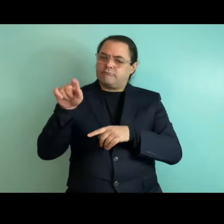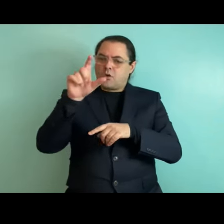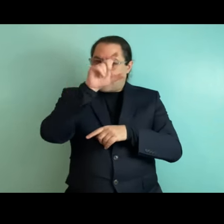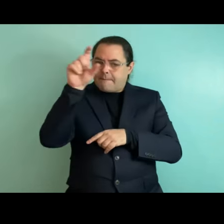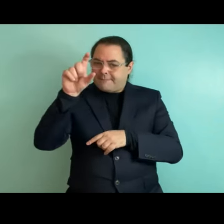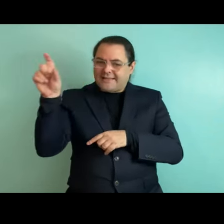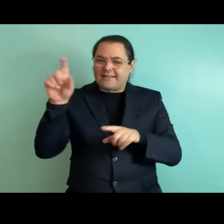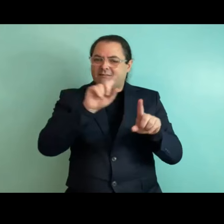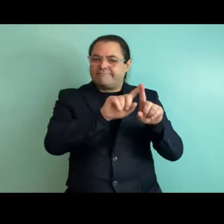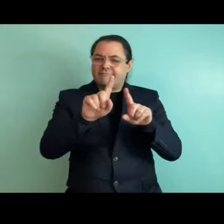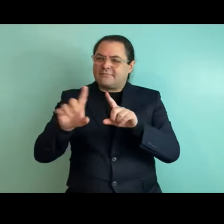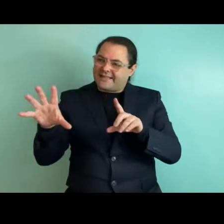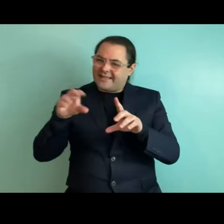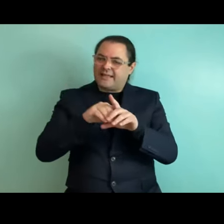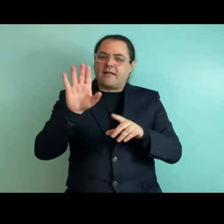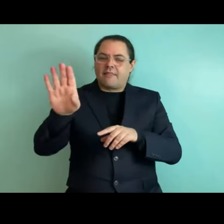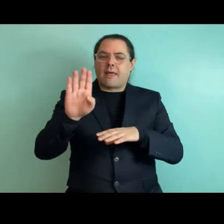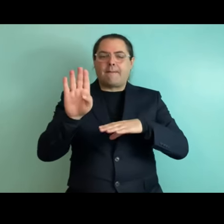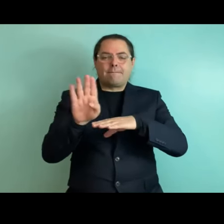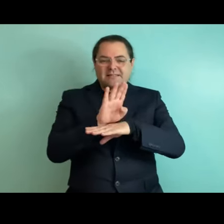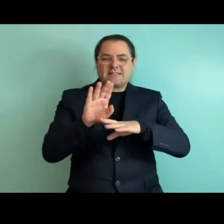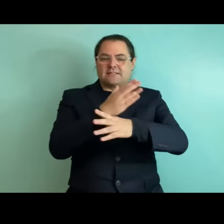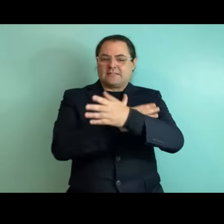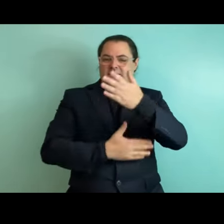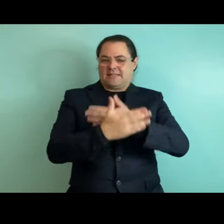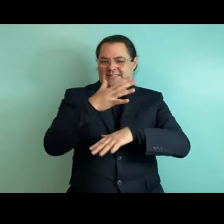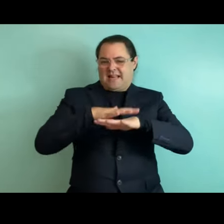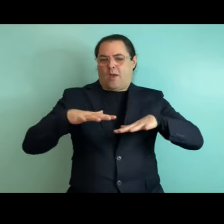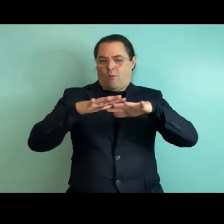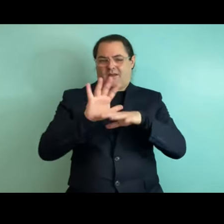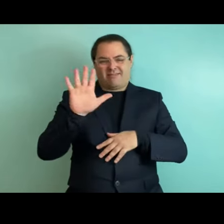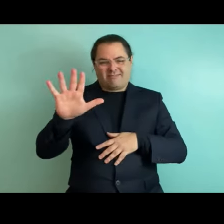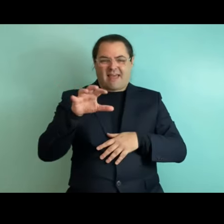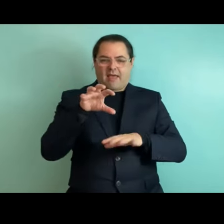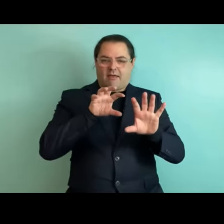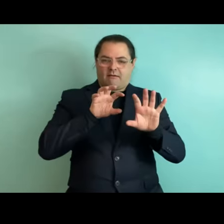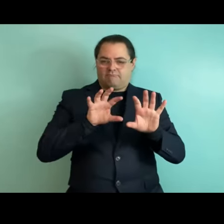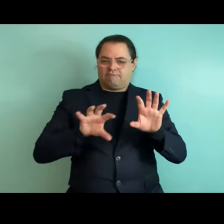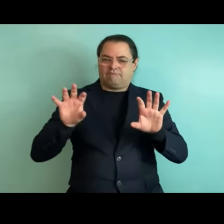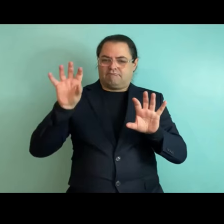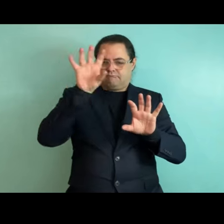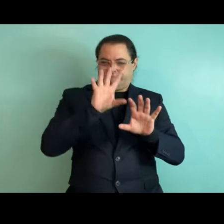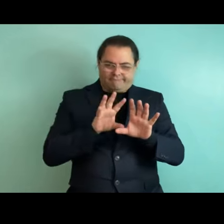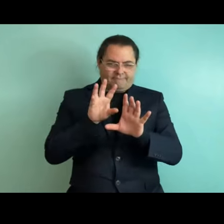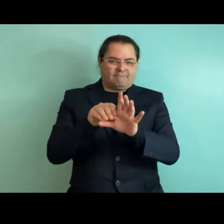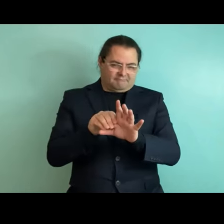development, business and disability networks within their countries, but also not to wait